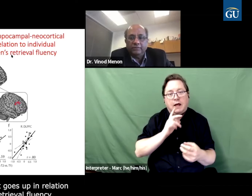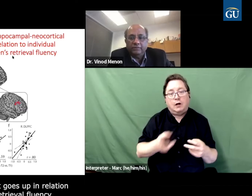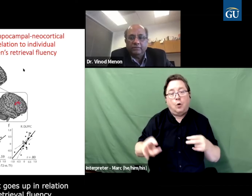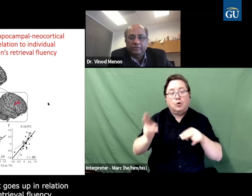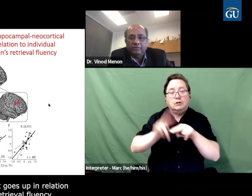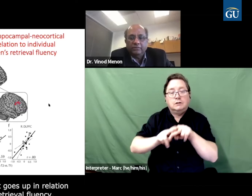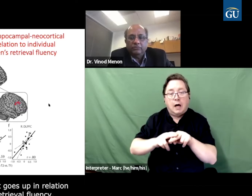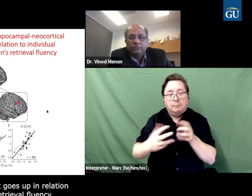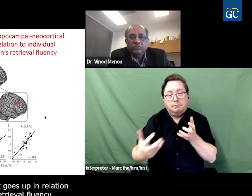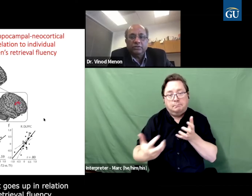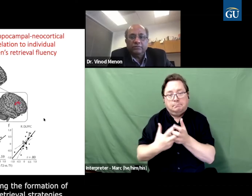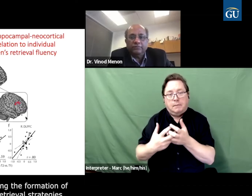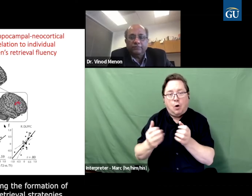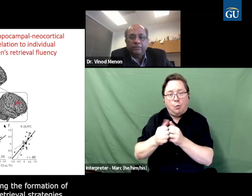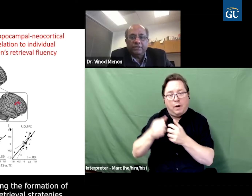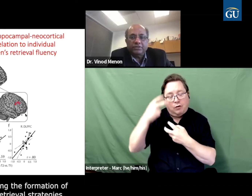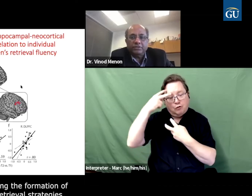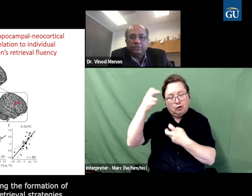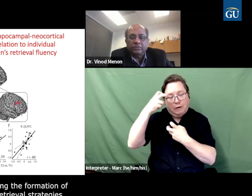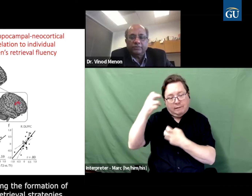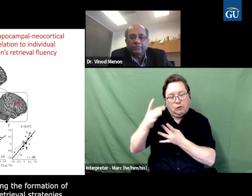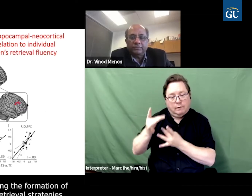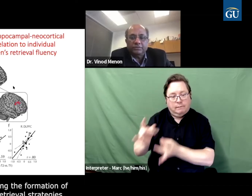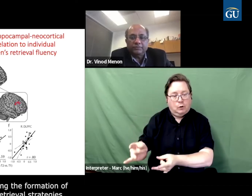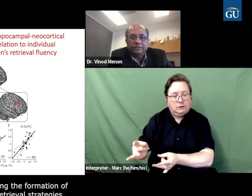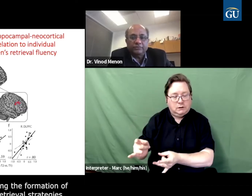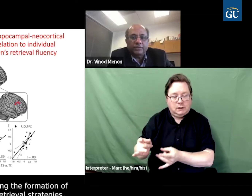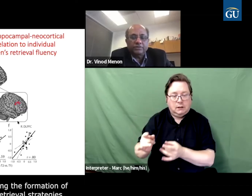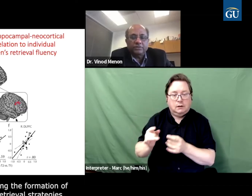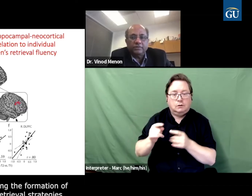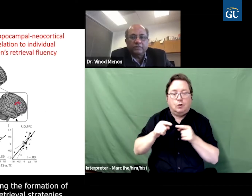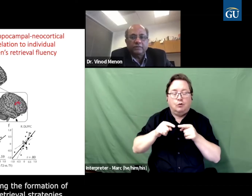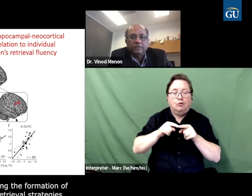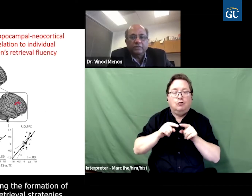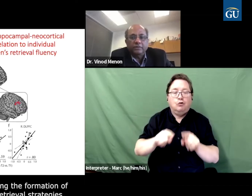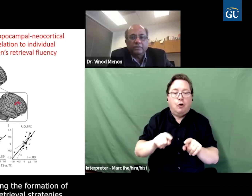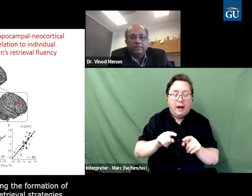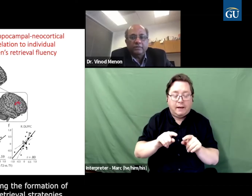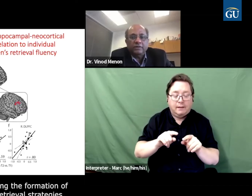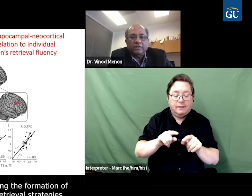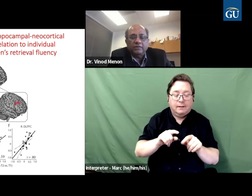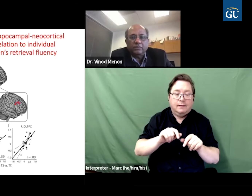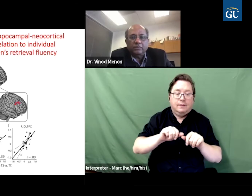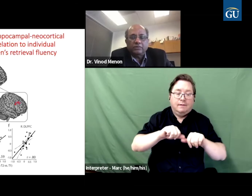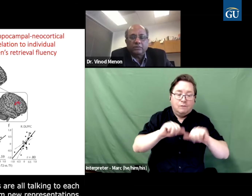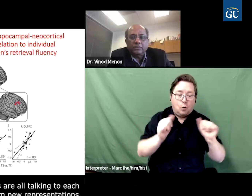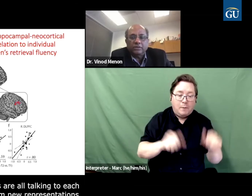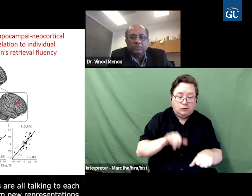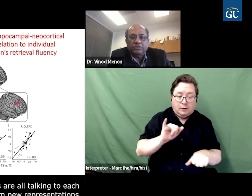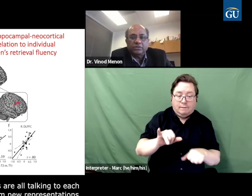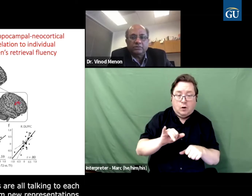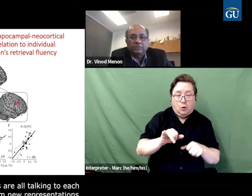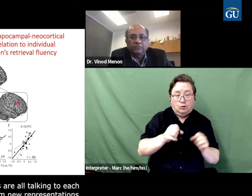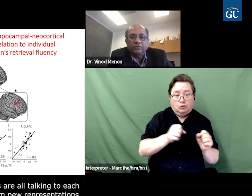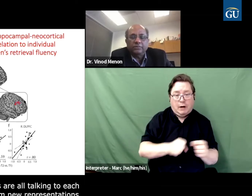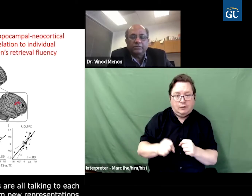retrieval fluency so during the formation of these retrieval strategies